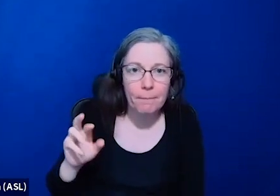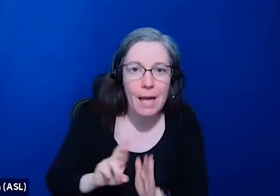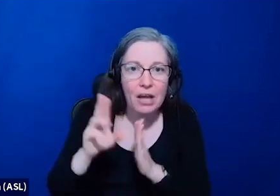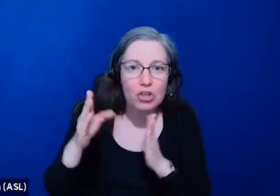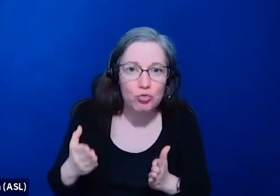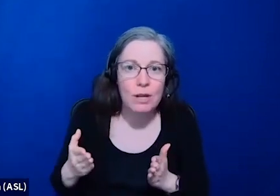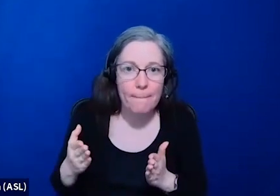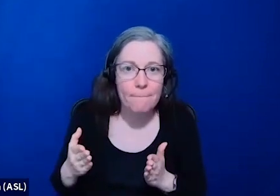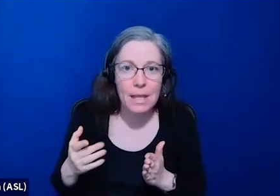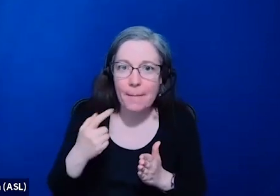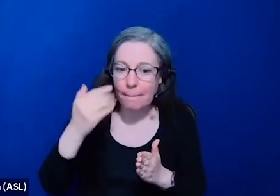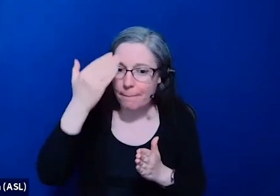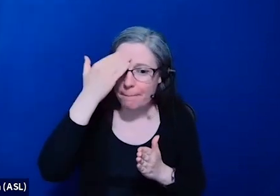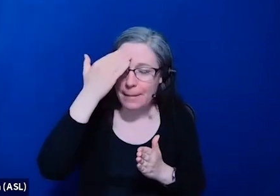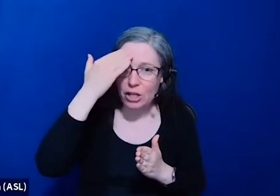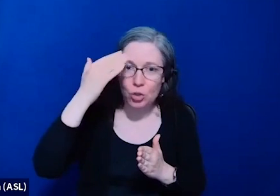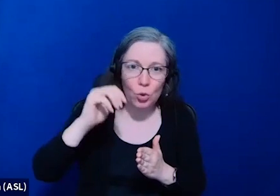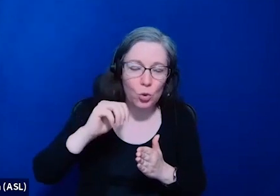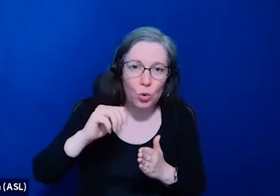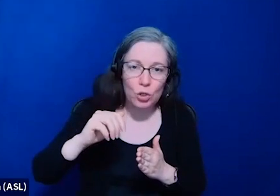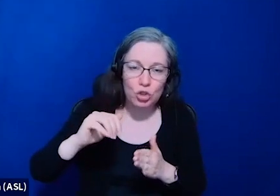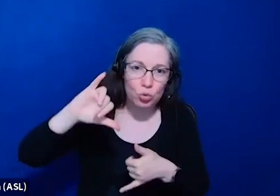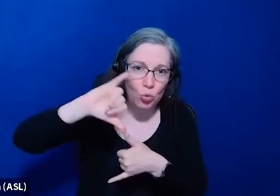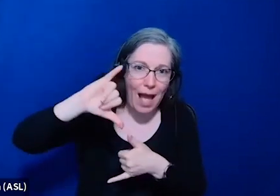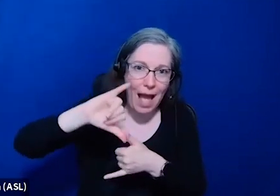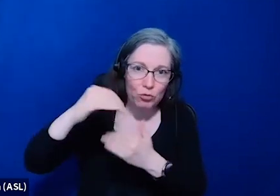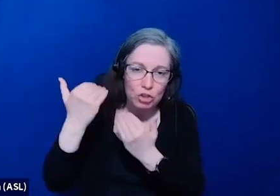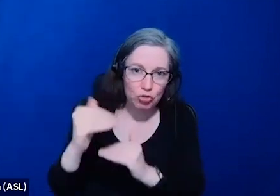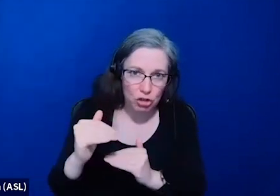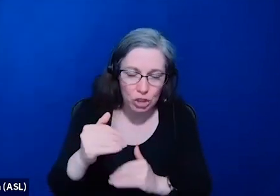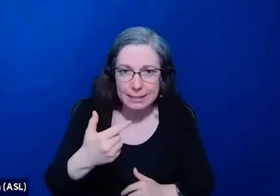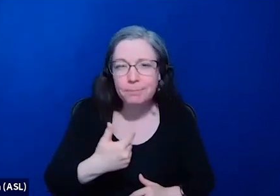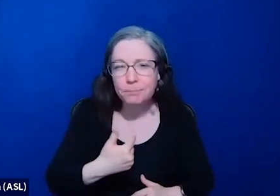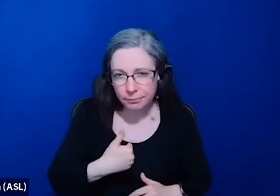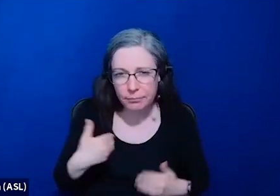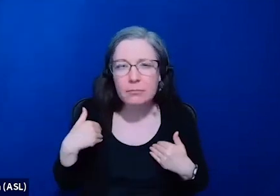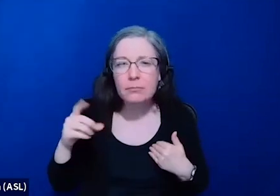I'm mobility impaired, the technical term is a skeletal dysplasia. I am very short,